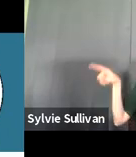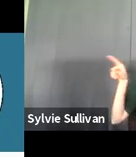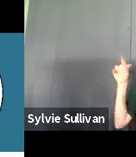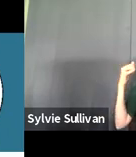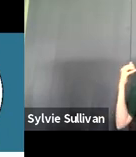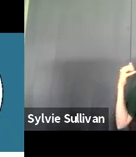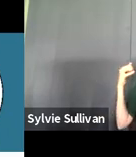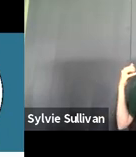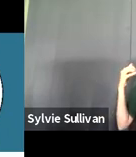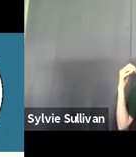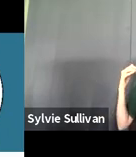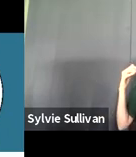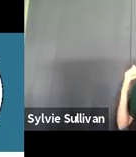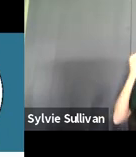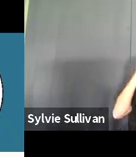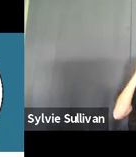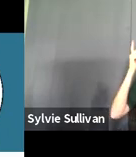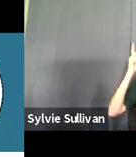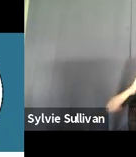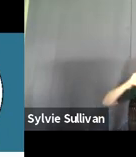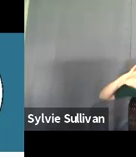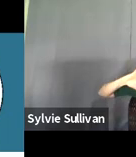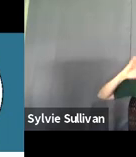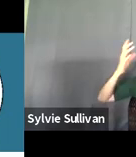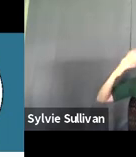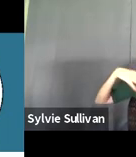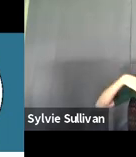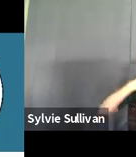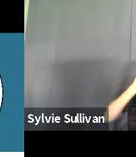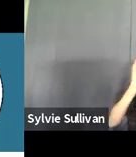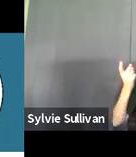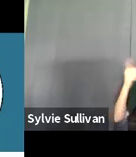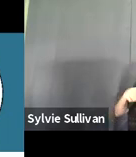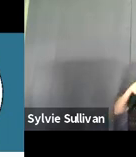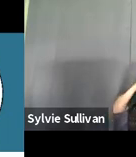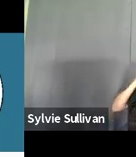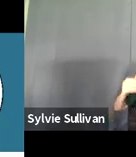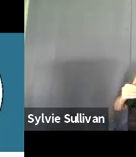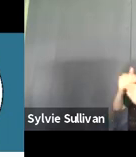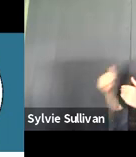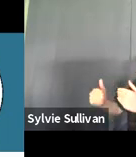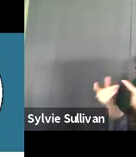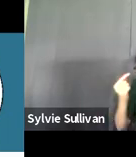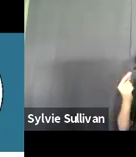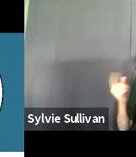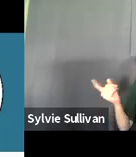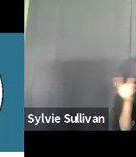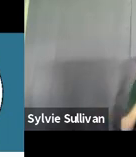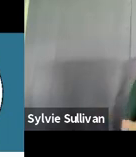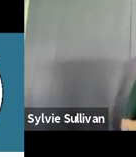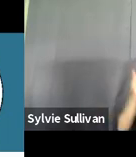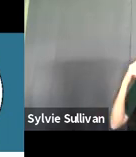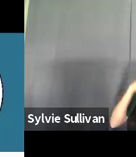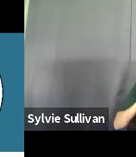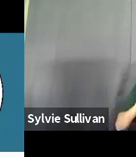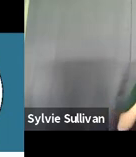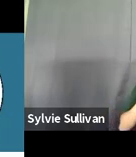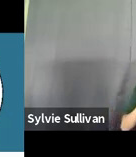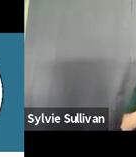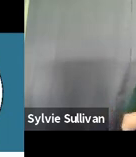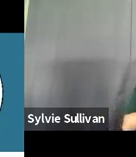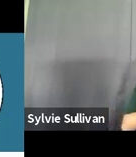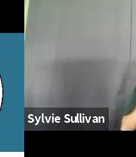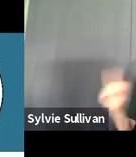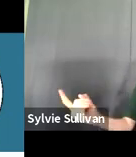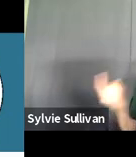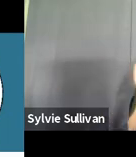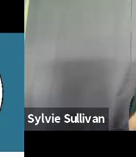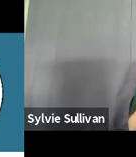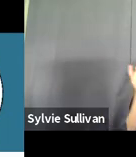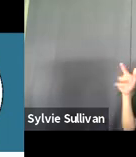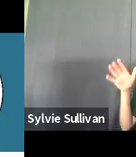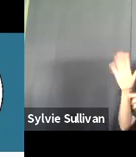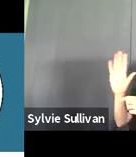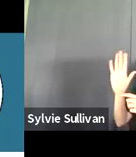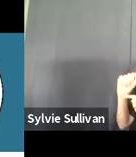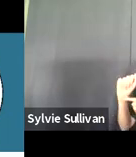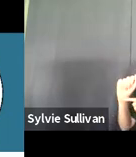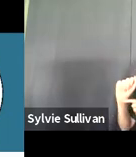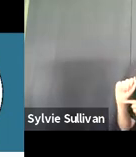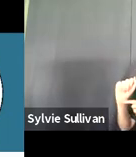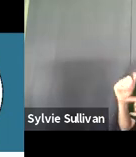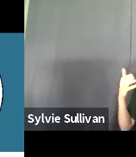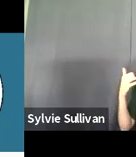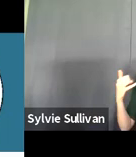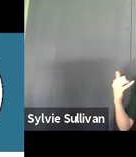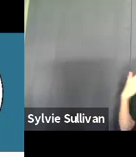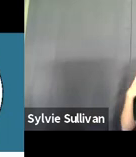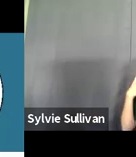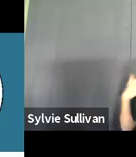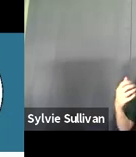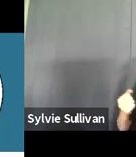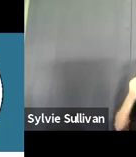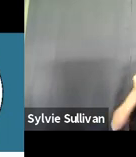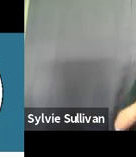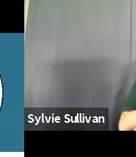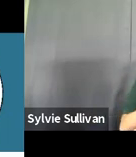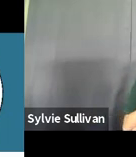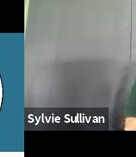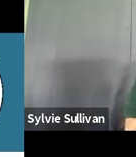As a right now this is the current flow that happens when someone is in crisis so when someone's in crisis. They either engage most times they engage with the police or law enforcement of some sort, and then they currently they go to a hospital setting,